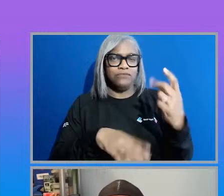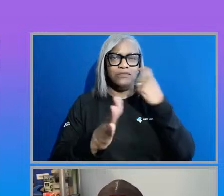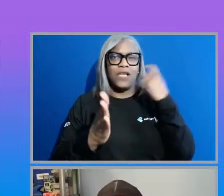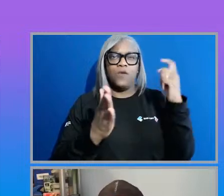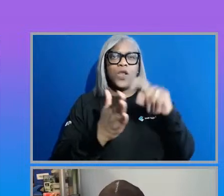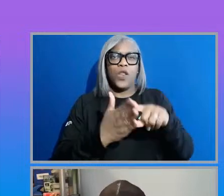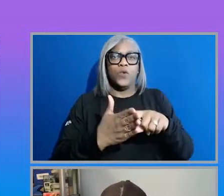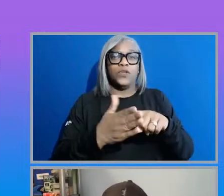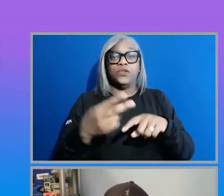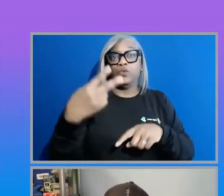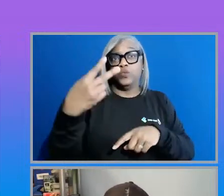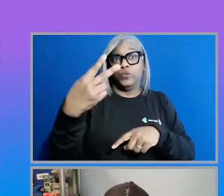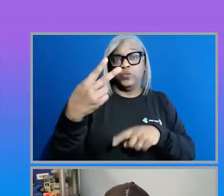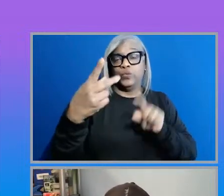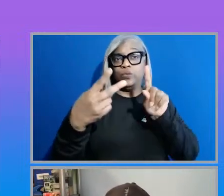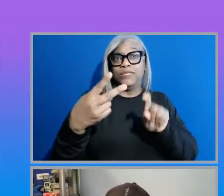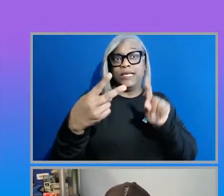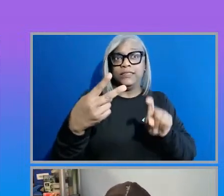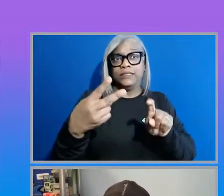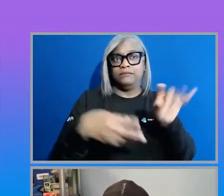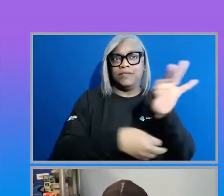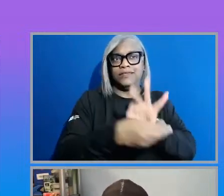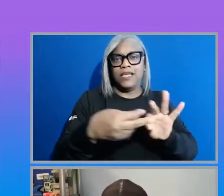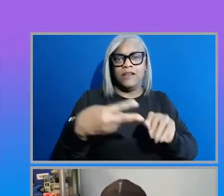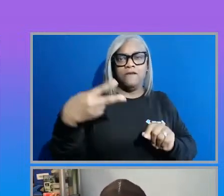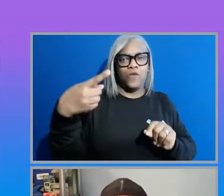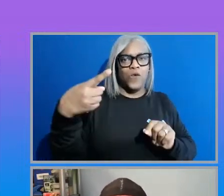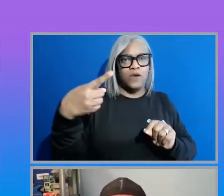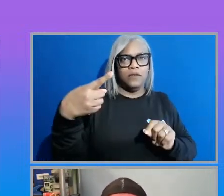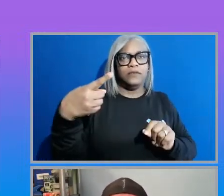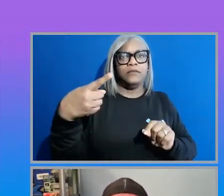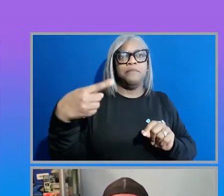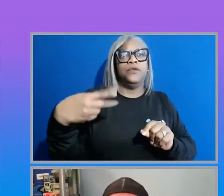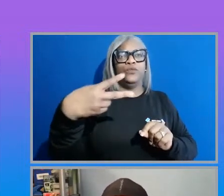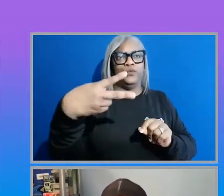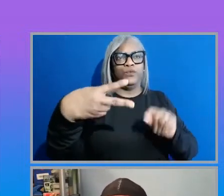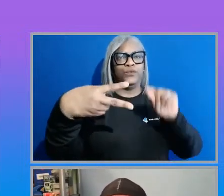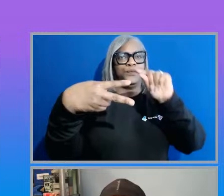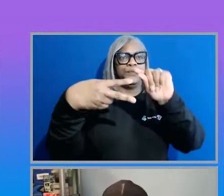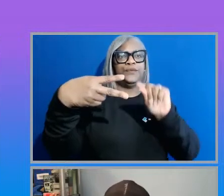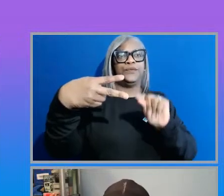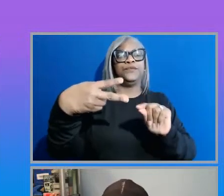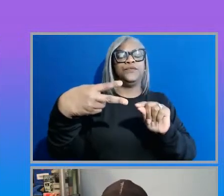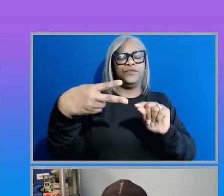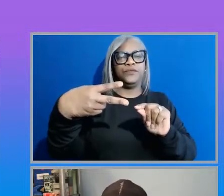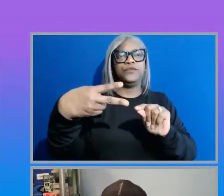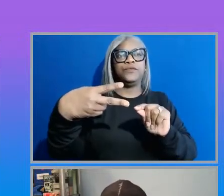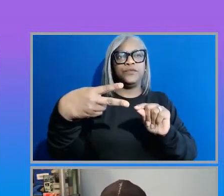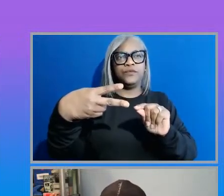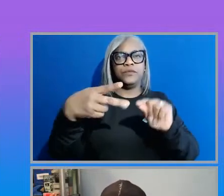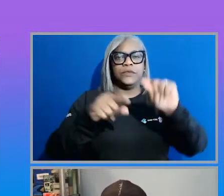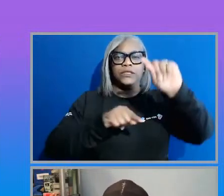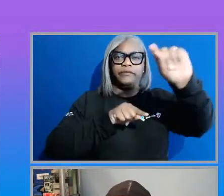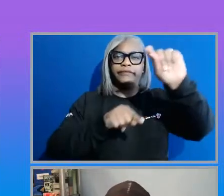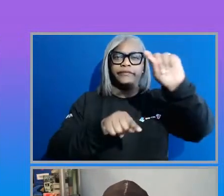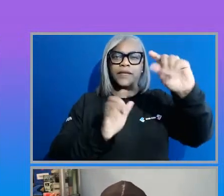runs instead of one now. And the thing that's interesting is that these test reports are actually